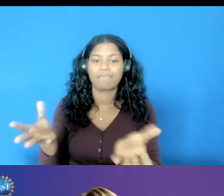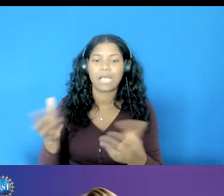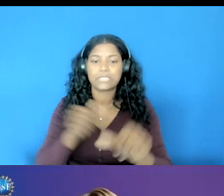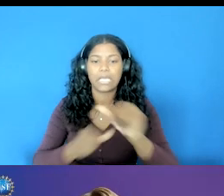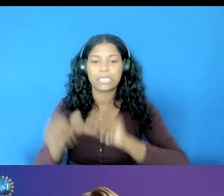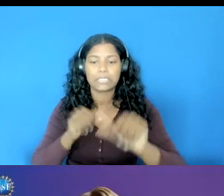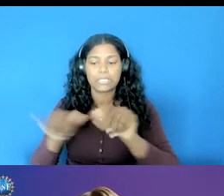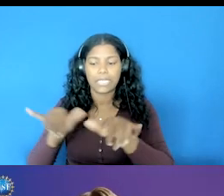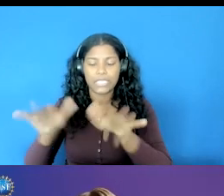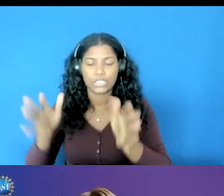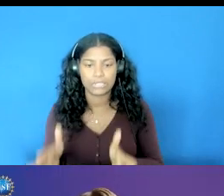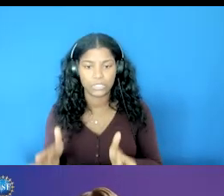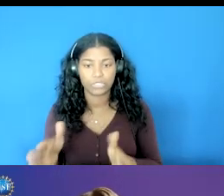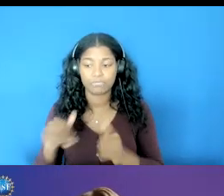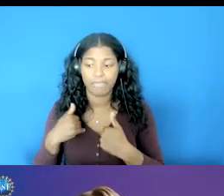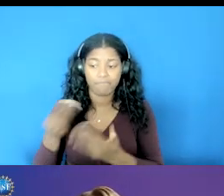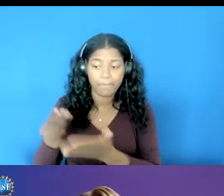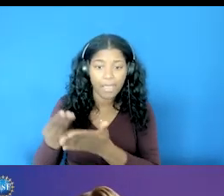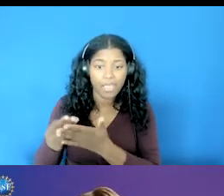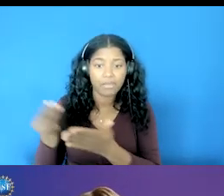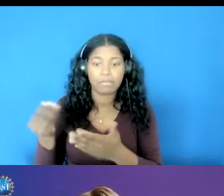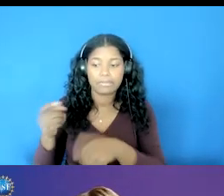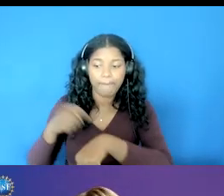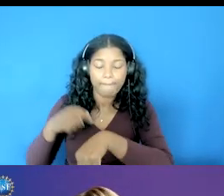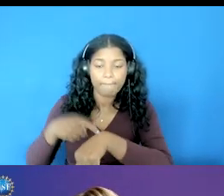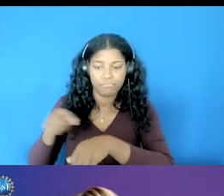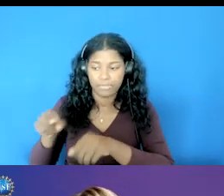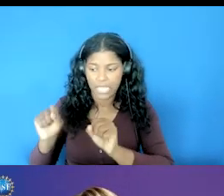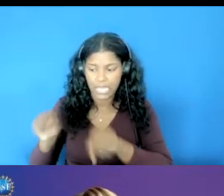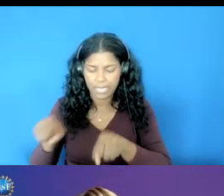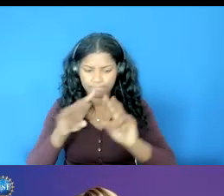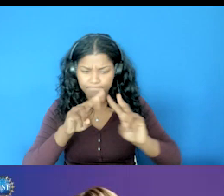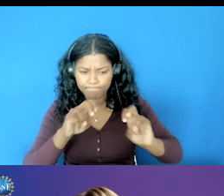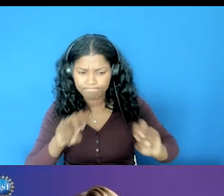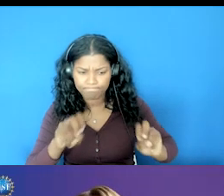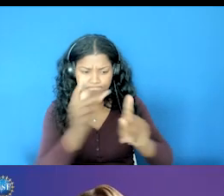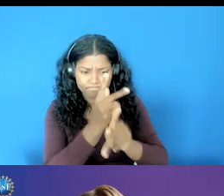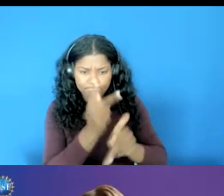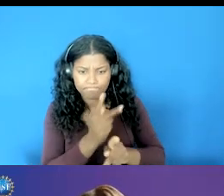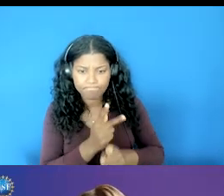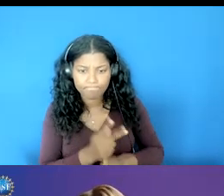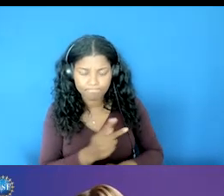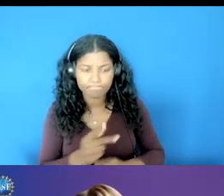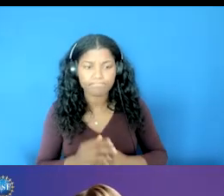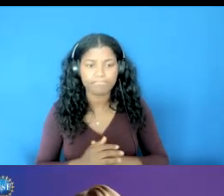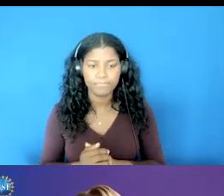and resources to remain engaged in cutting edge research at a career stage replete with constraints.